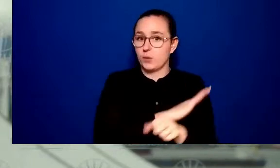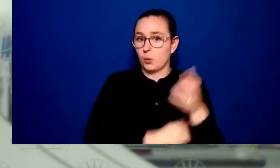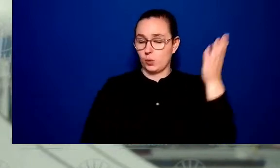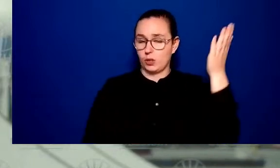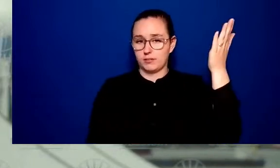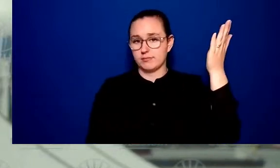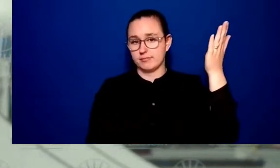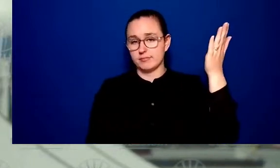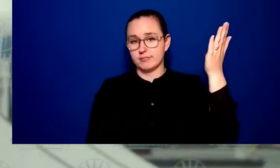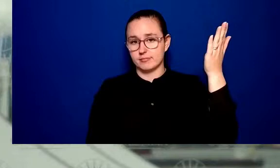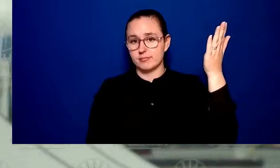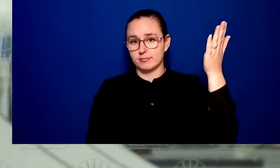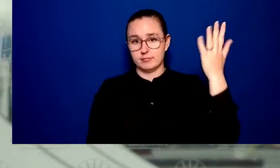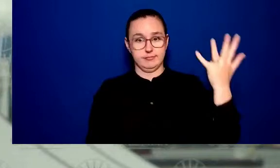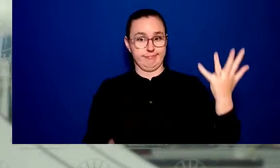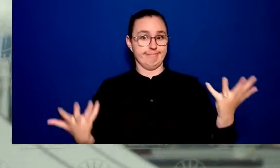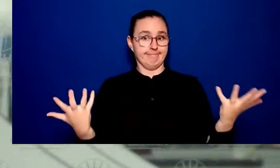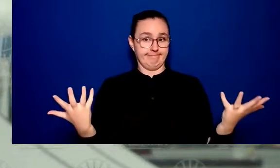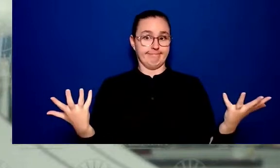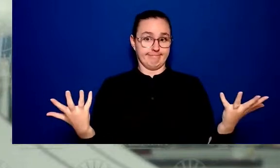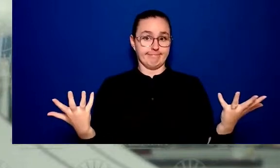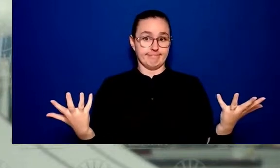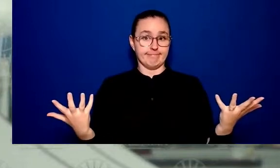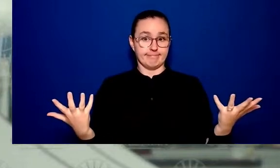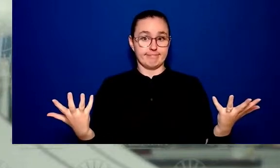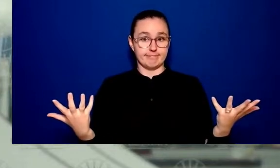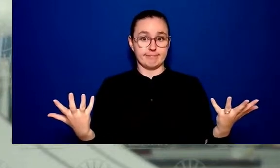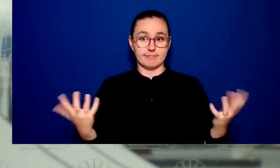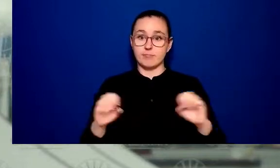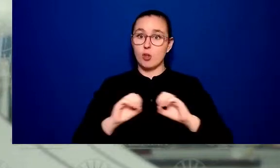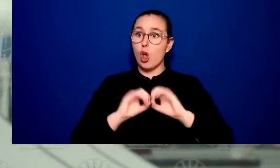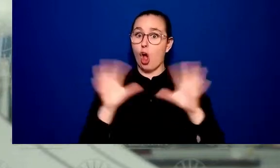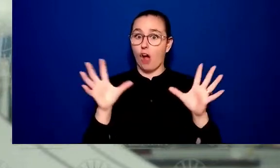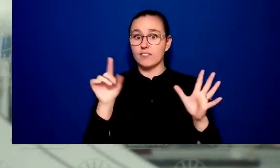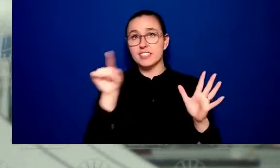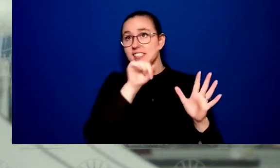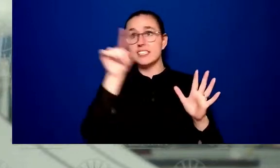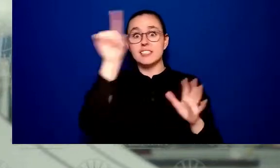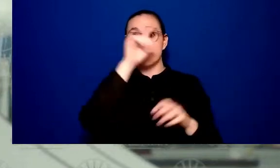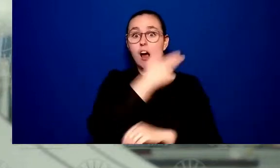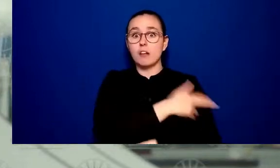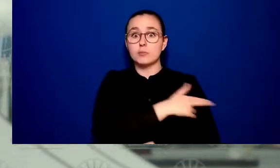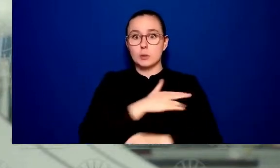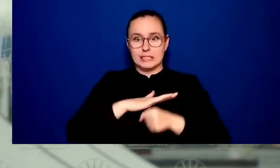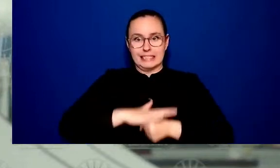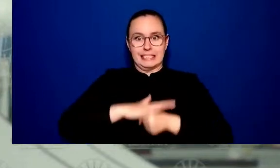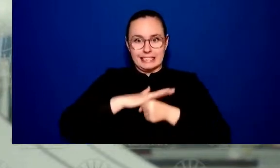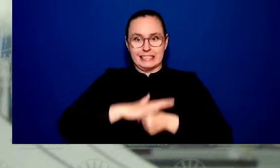all our hospitals, particularly in new hmb, see where our staff of doctors and nurses and